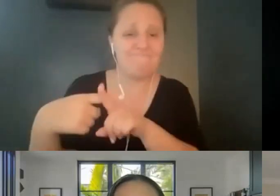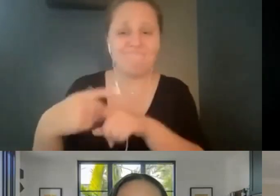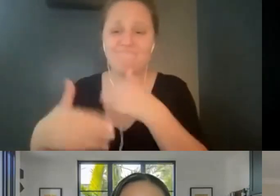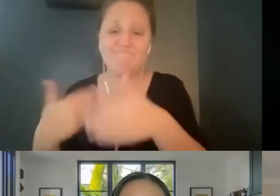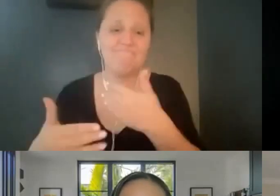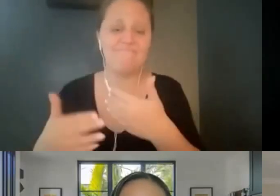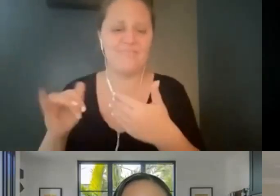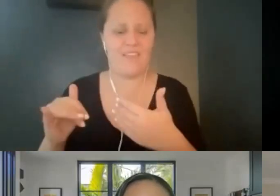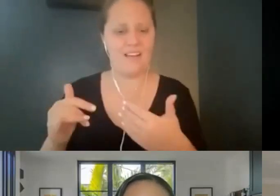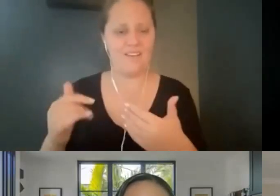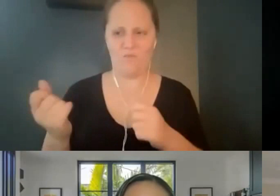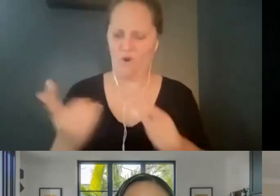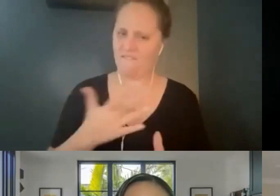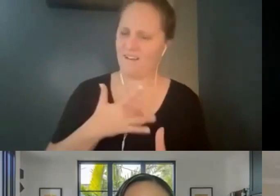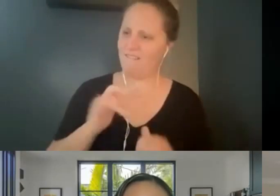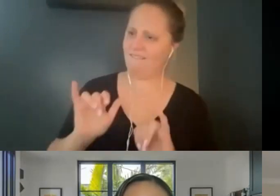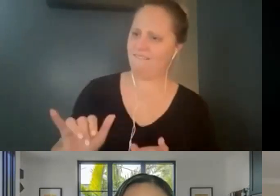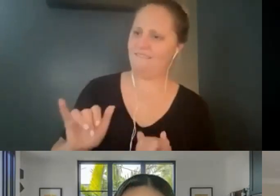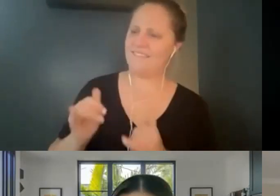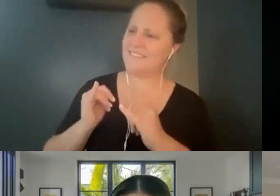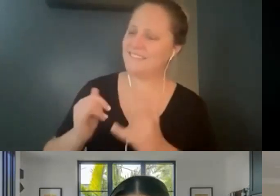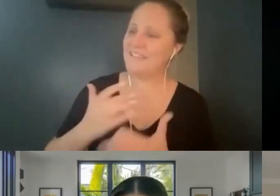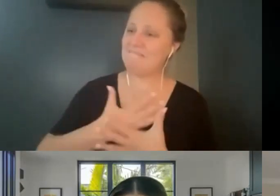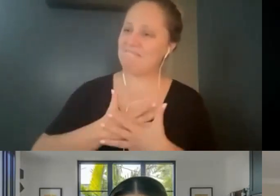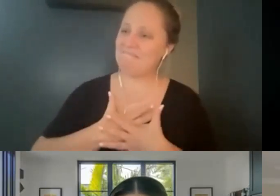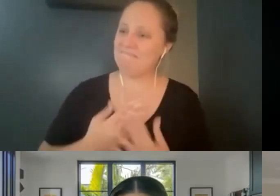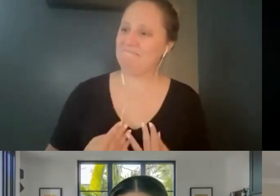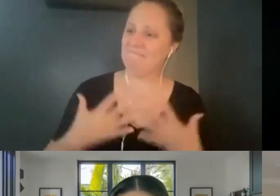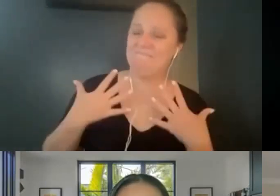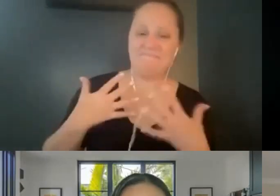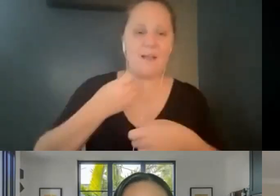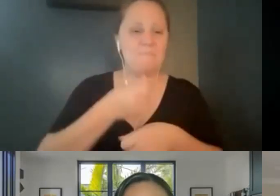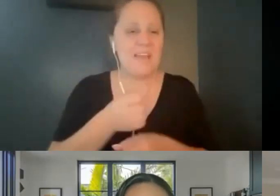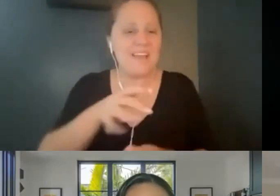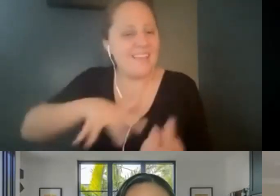over all of us and and it created a very happy and fun work environment which